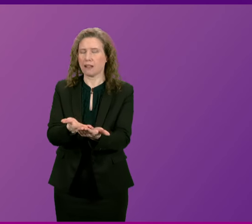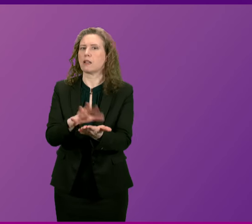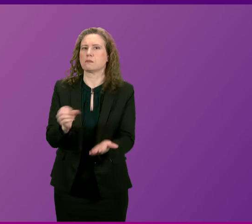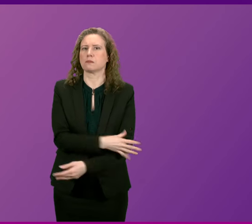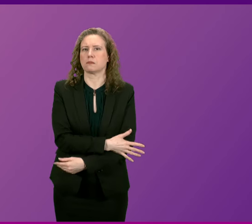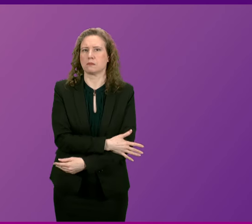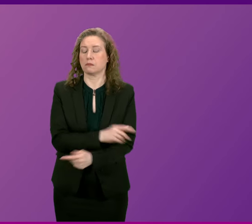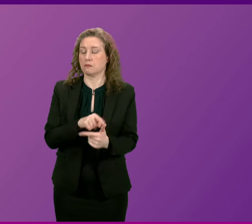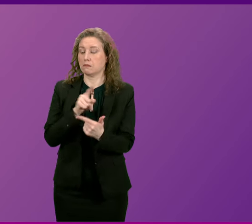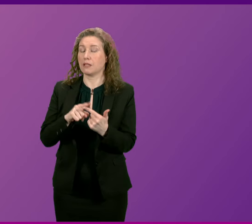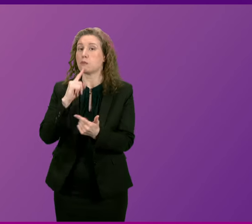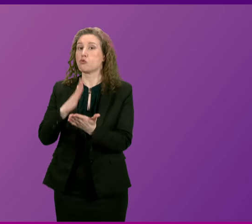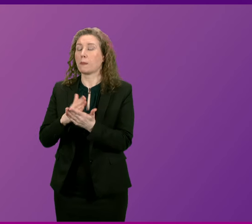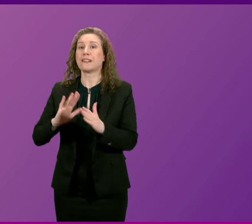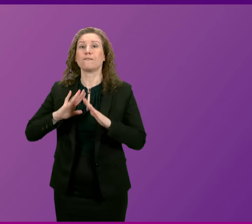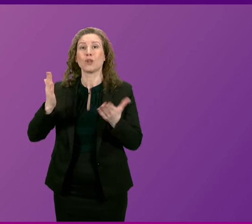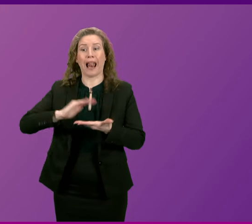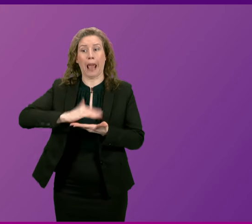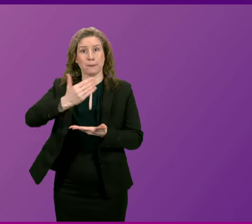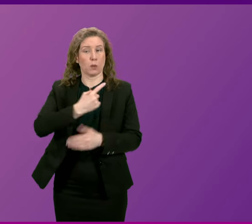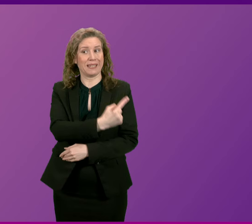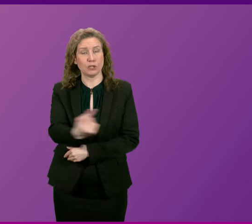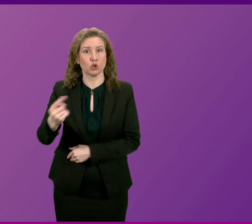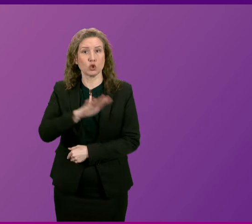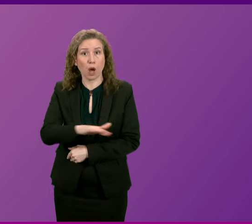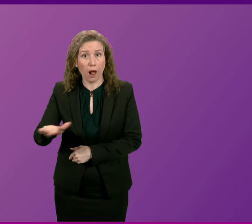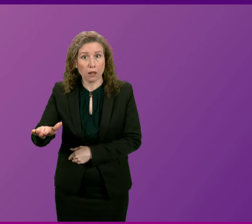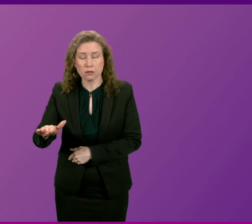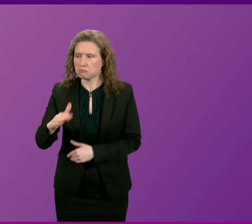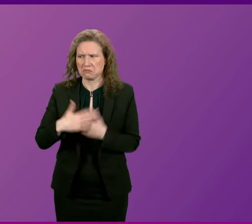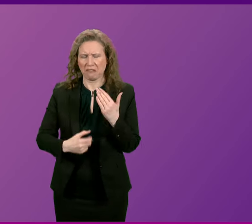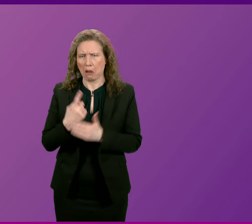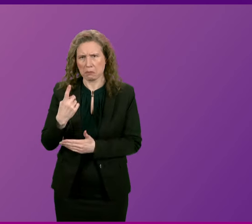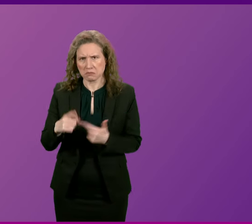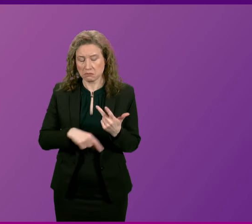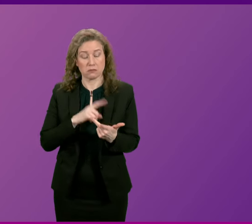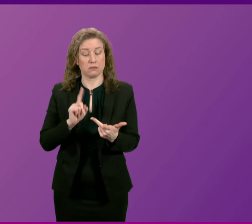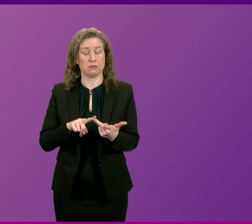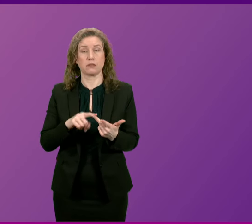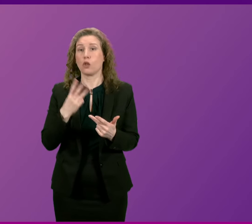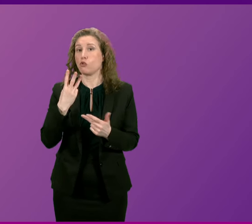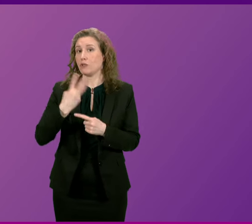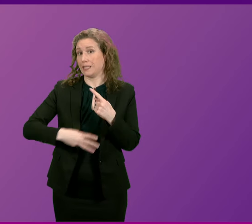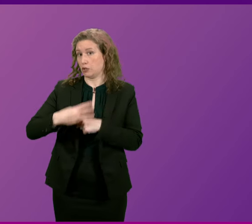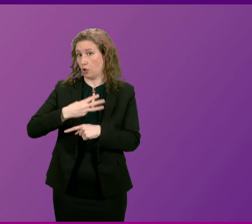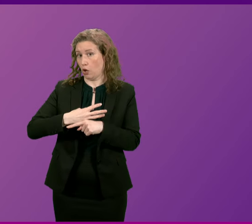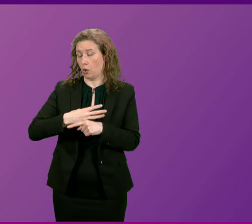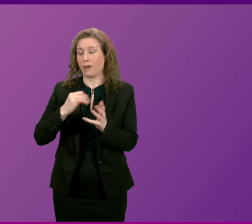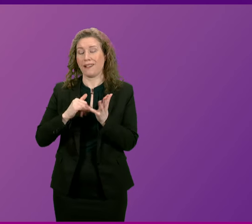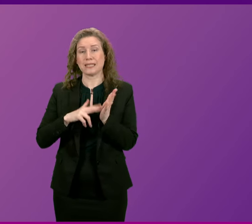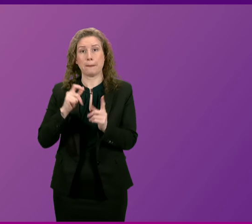he promised a free laptop to every child, but that never happened; the SNP said three years ago that